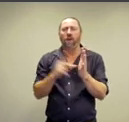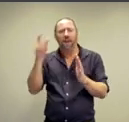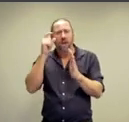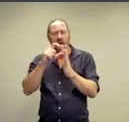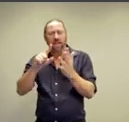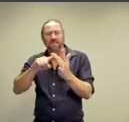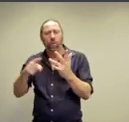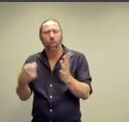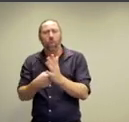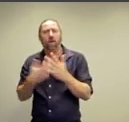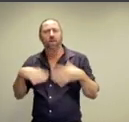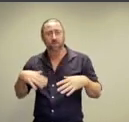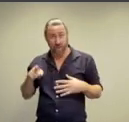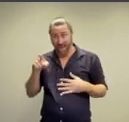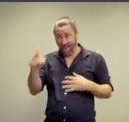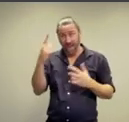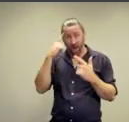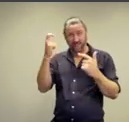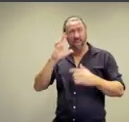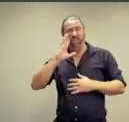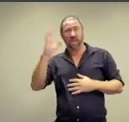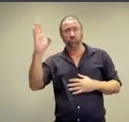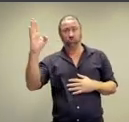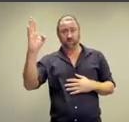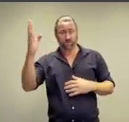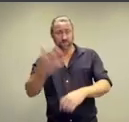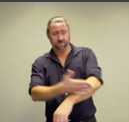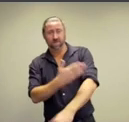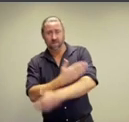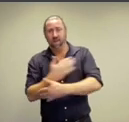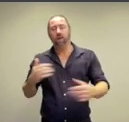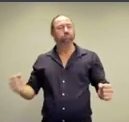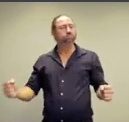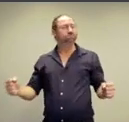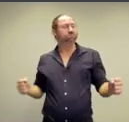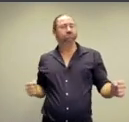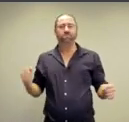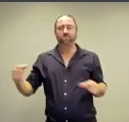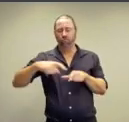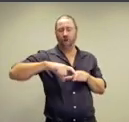his own take on the style of the leather jacket as part of a beatnik inspired runway